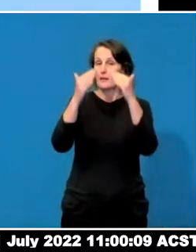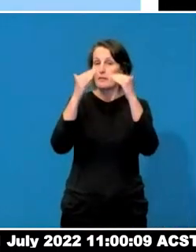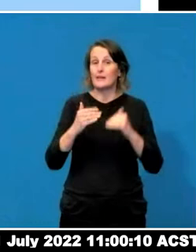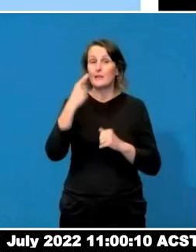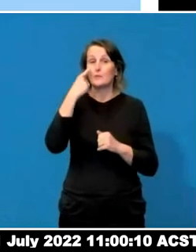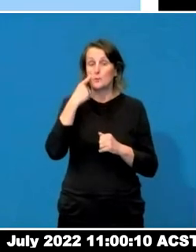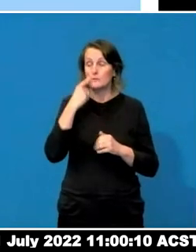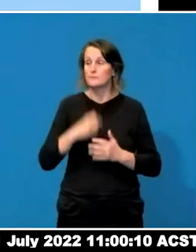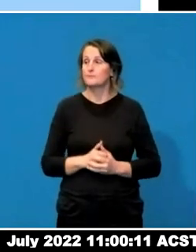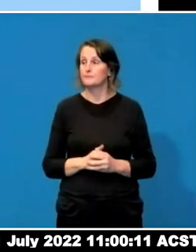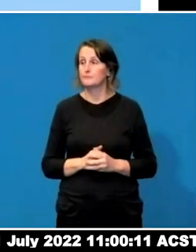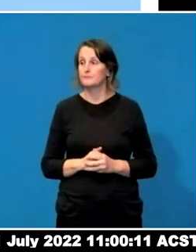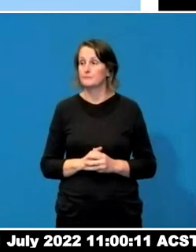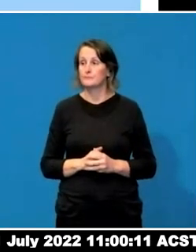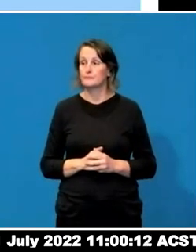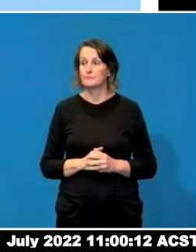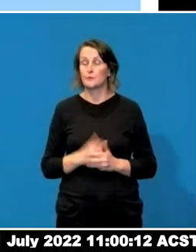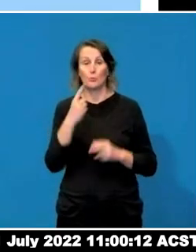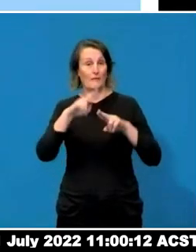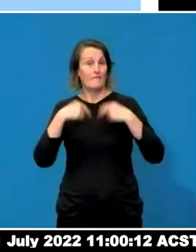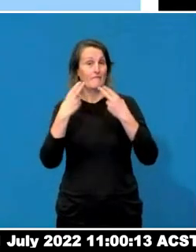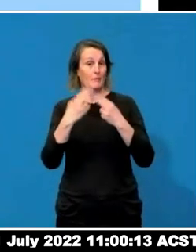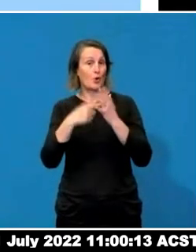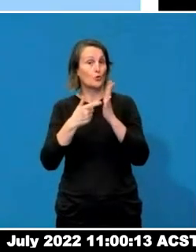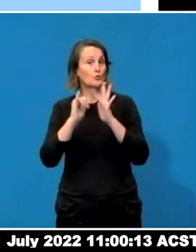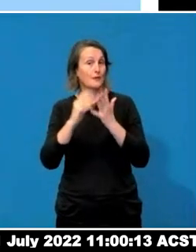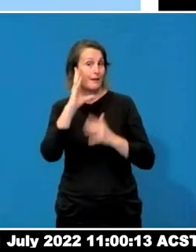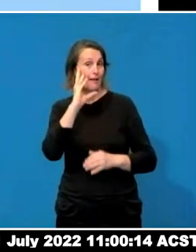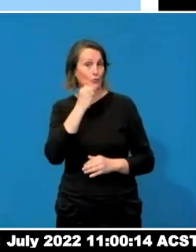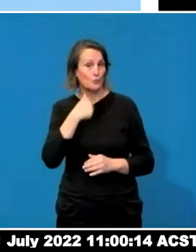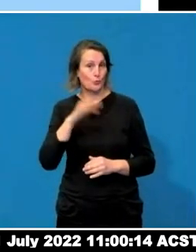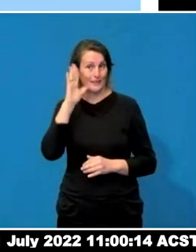On Tuesday afternoon, you will hear from them, they being resident of the Torres